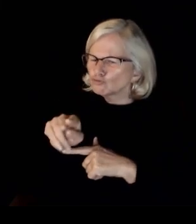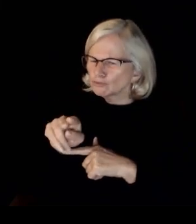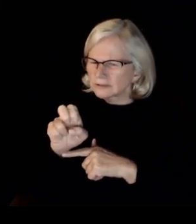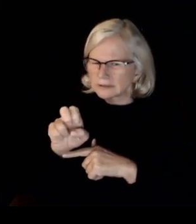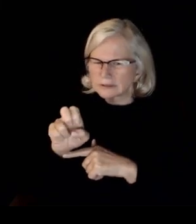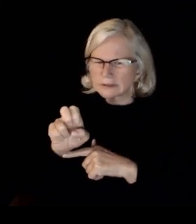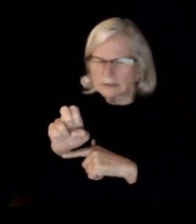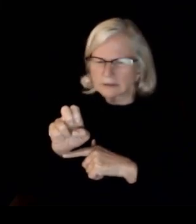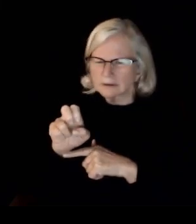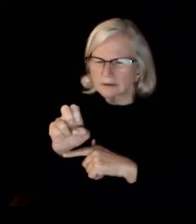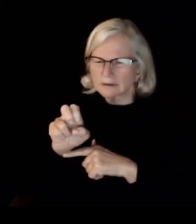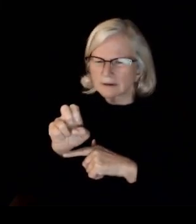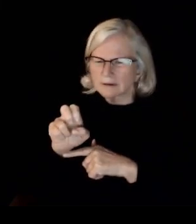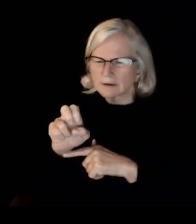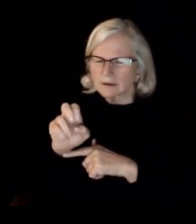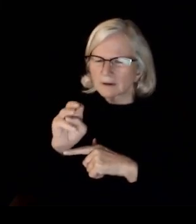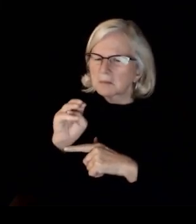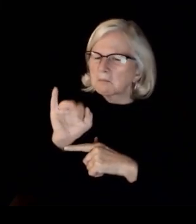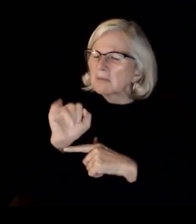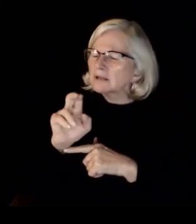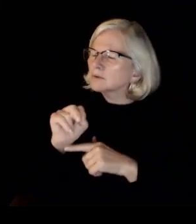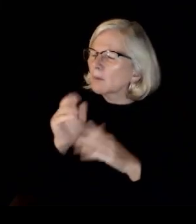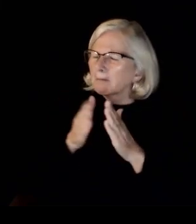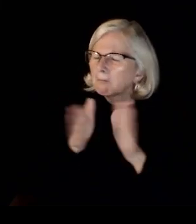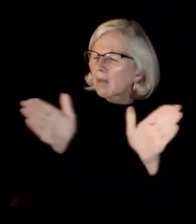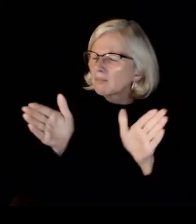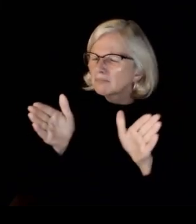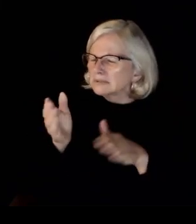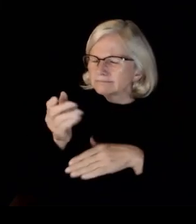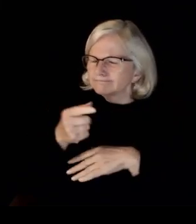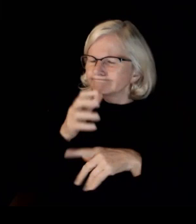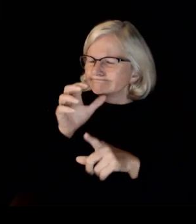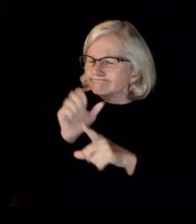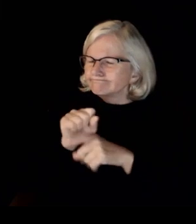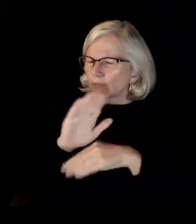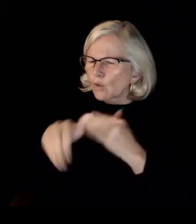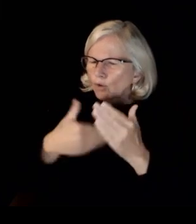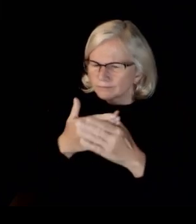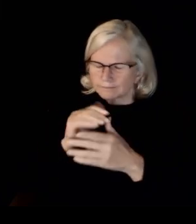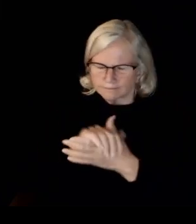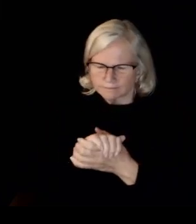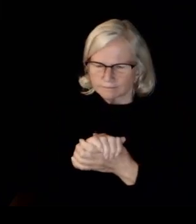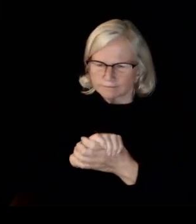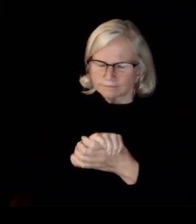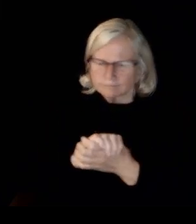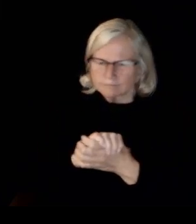Hi I would like to hear more about this visit from Health and Human Services. What